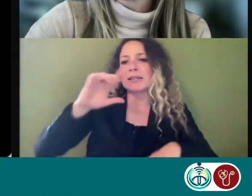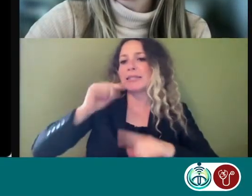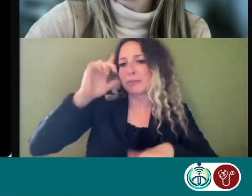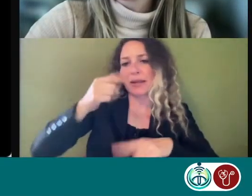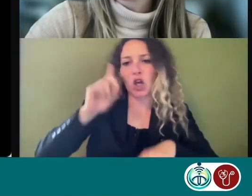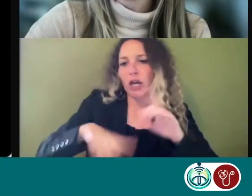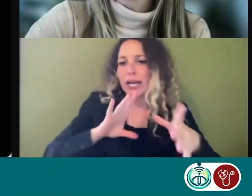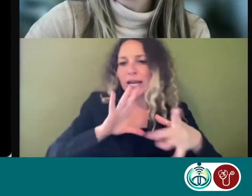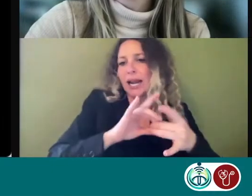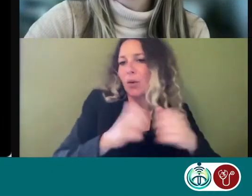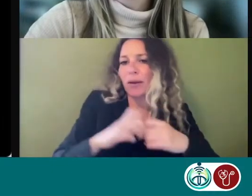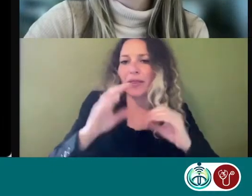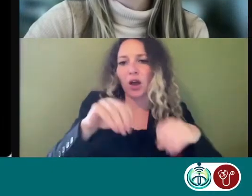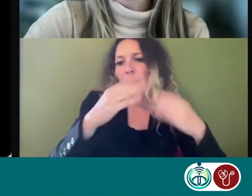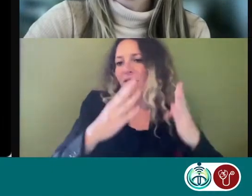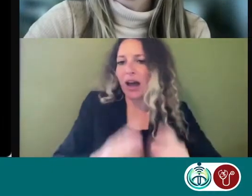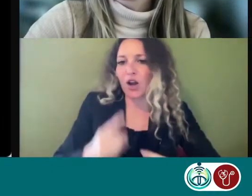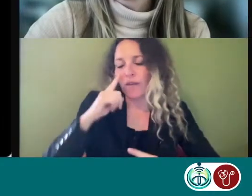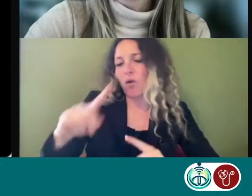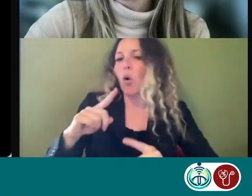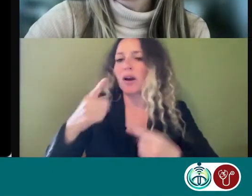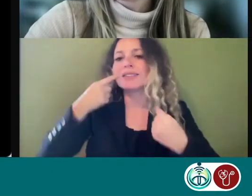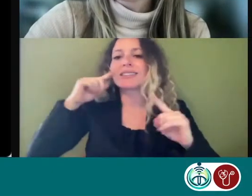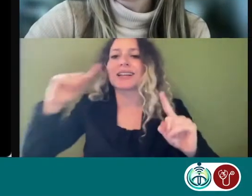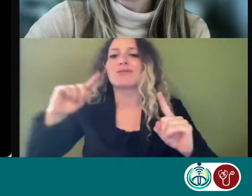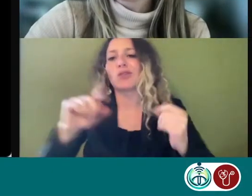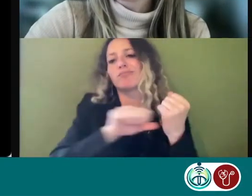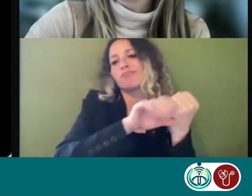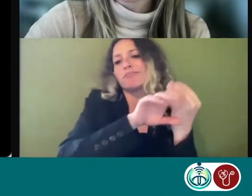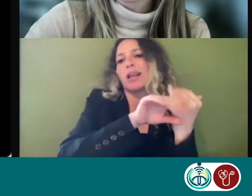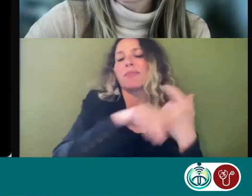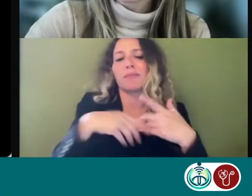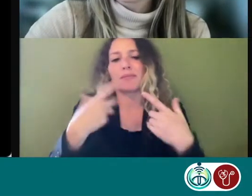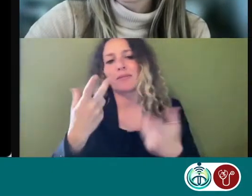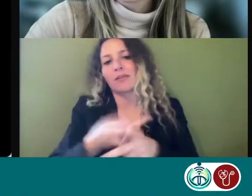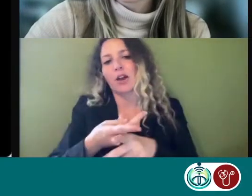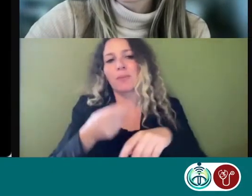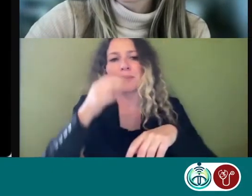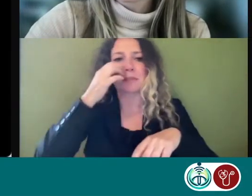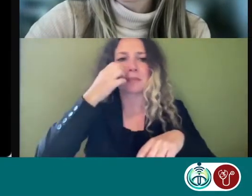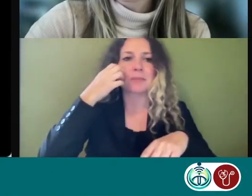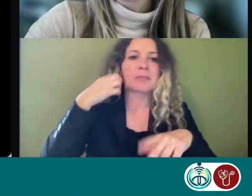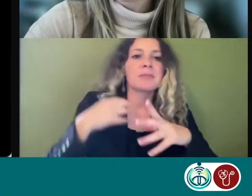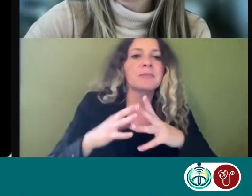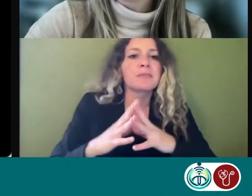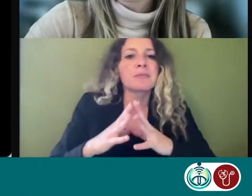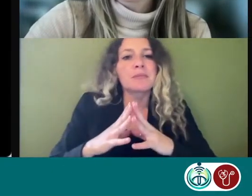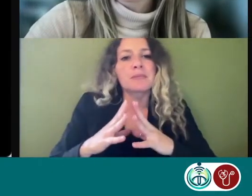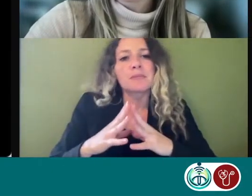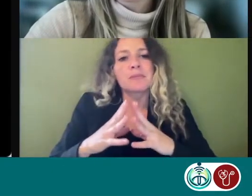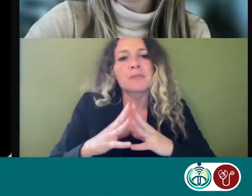would make for effective telemental health care. Next slide, please. So the take home messages